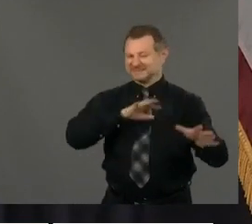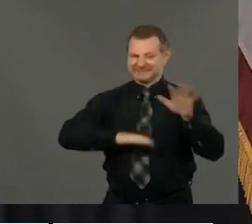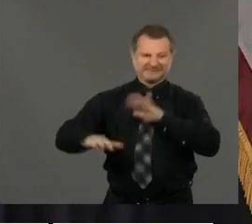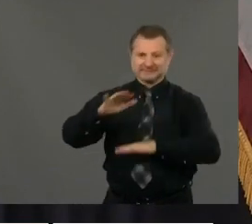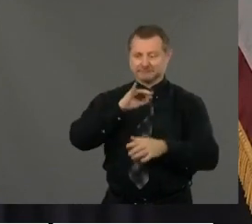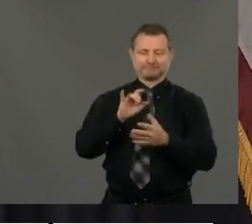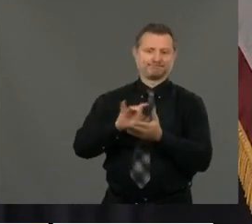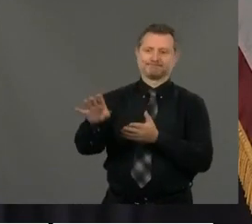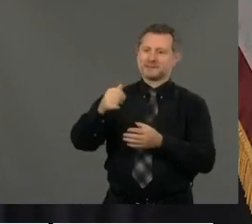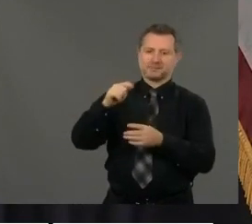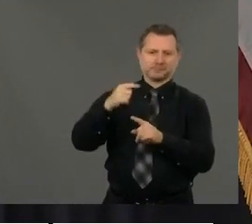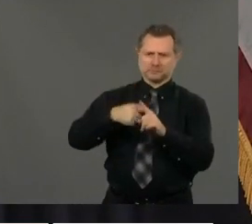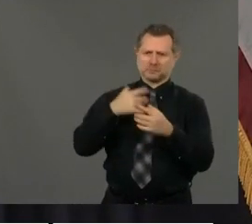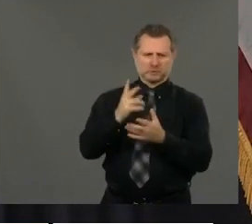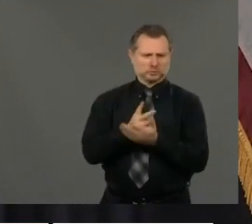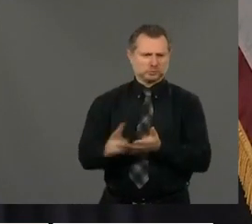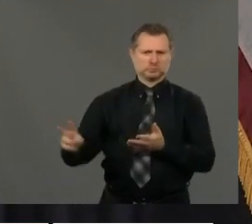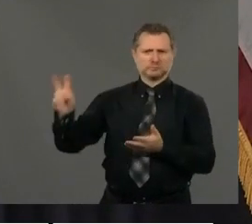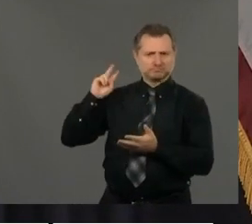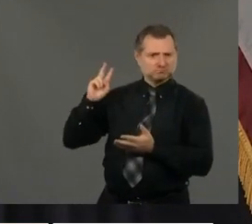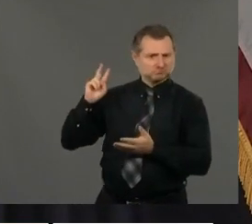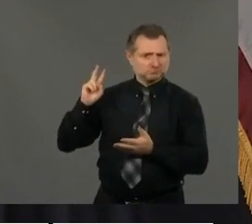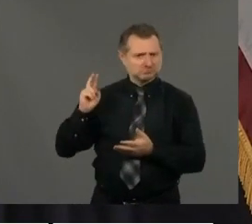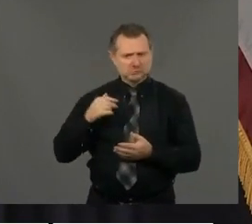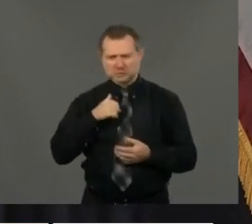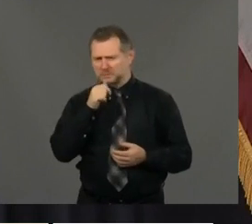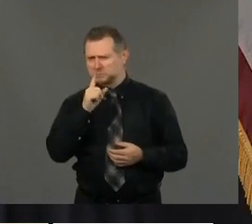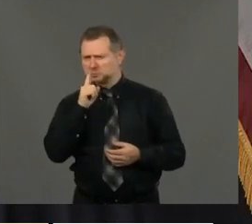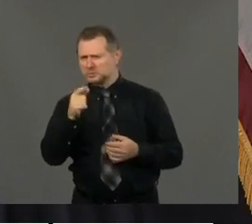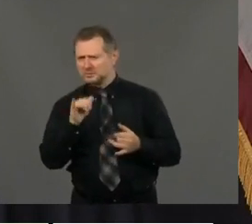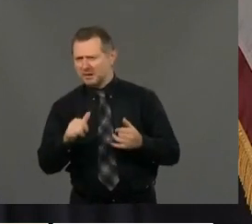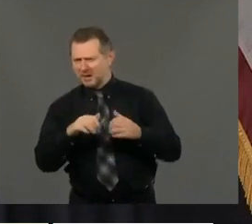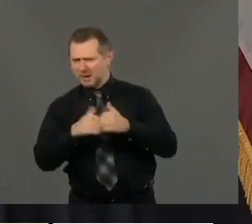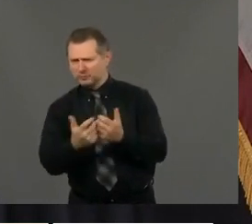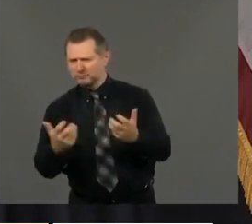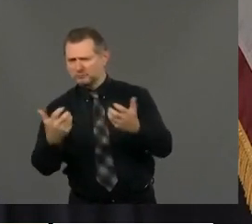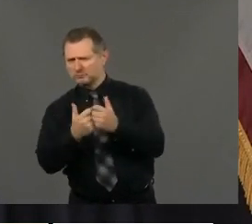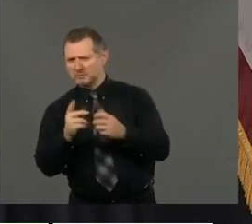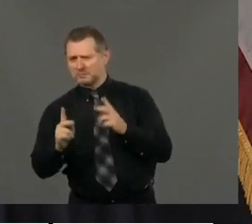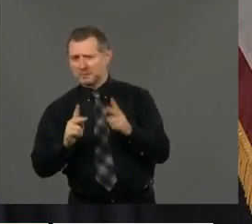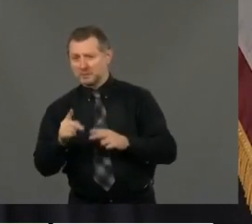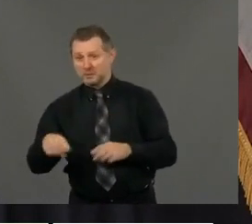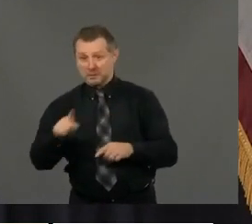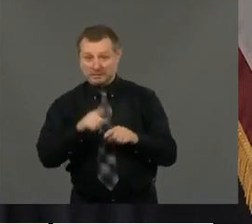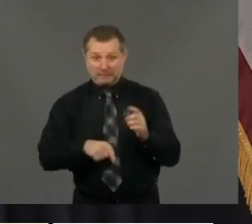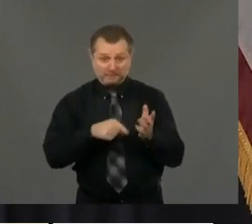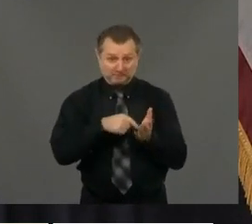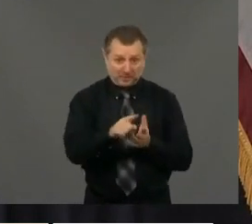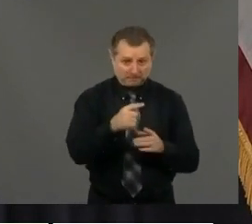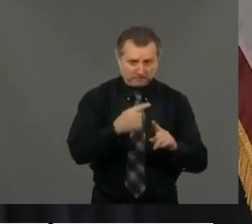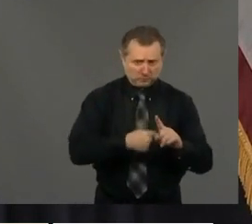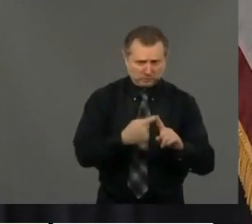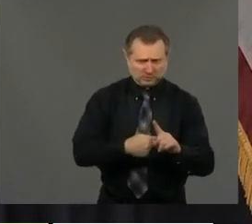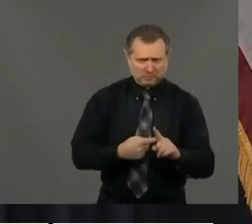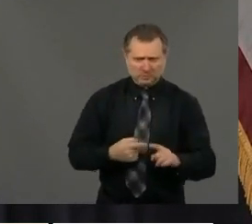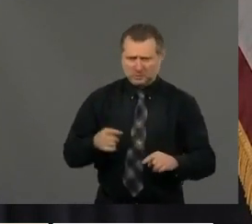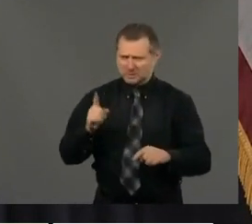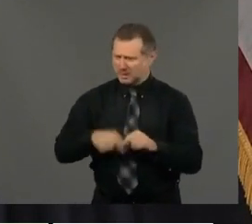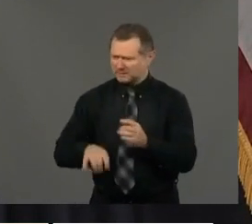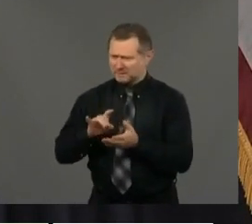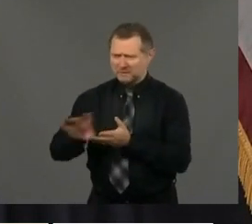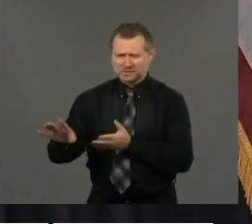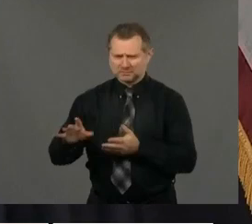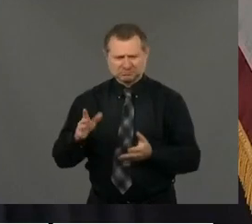LEGISLATION THAT SAID YOU CAN'T